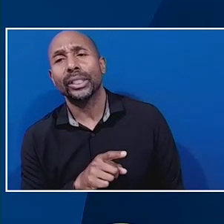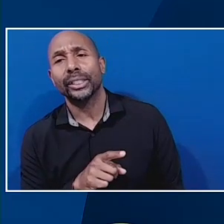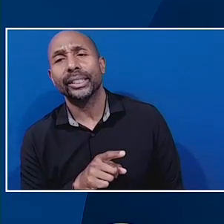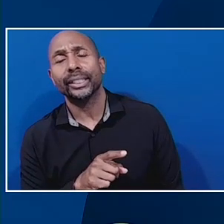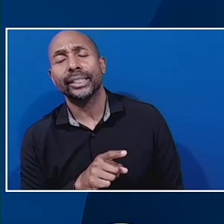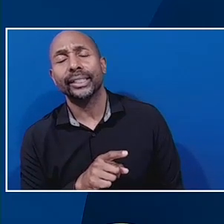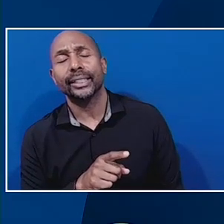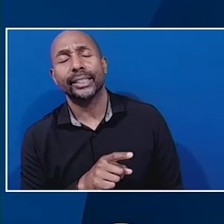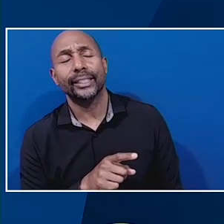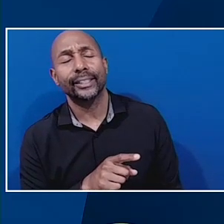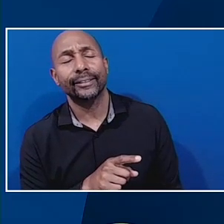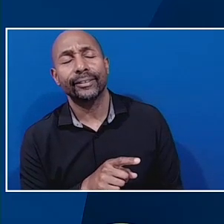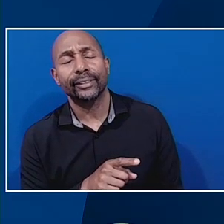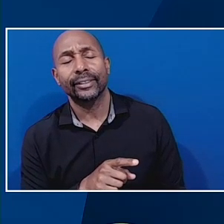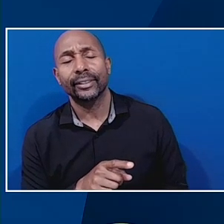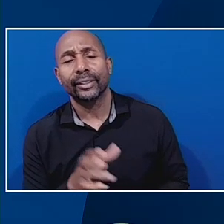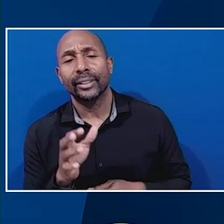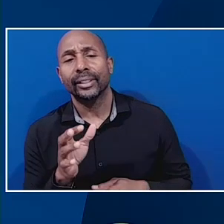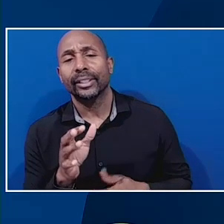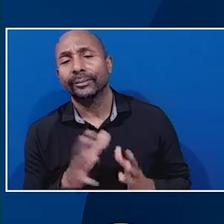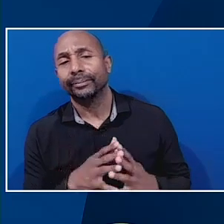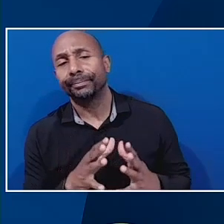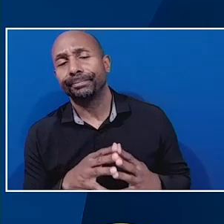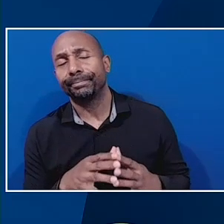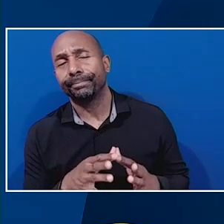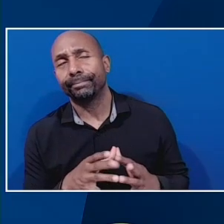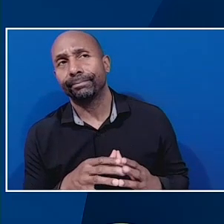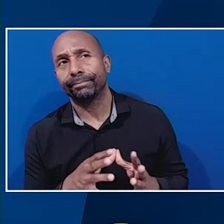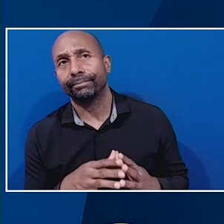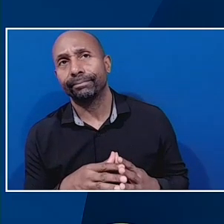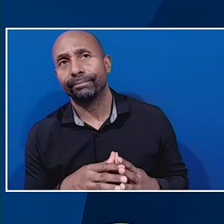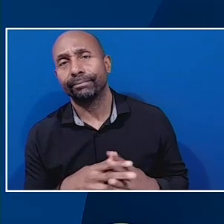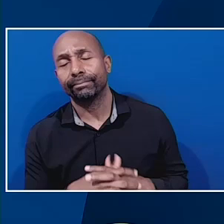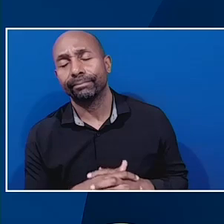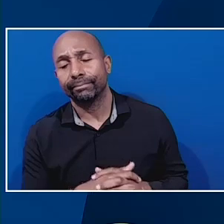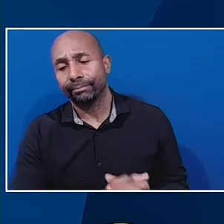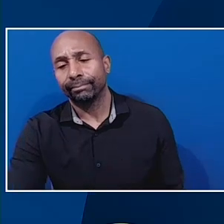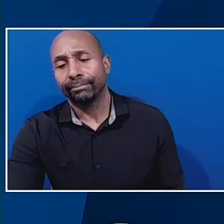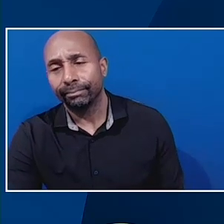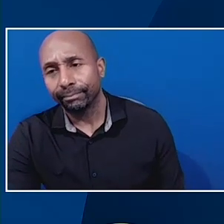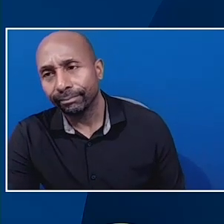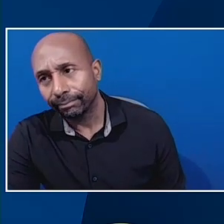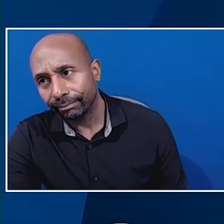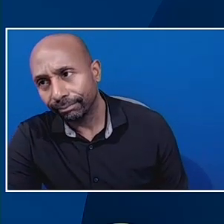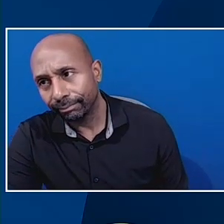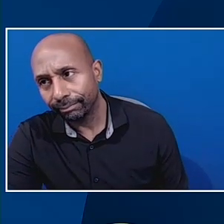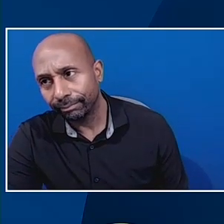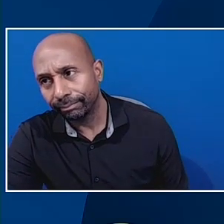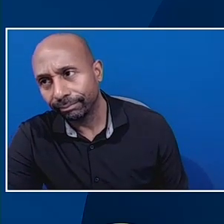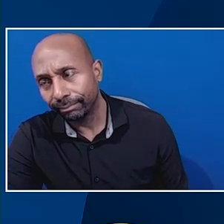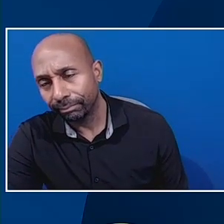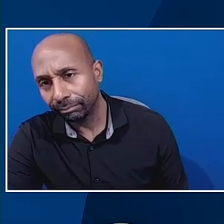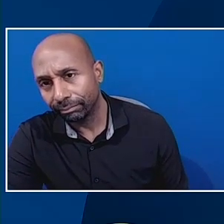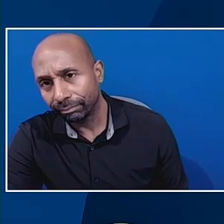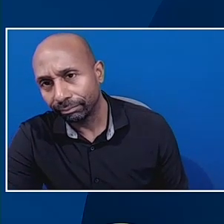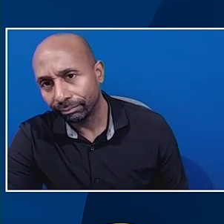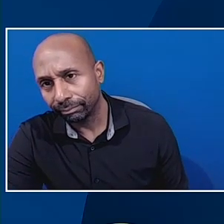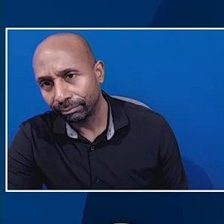instead of having to, in essence, you know, with these deadlines, which I understand deadlines, believe me, I get